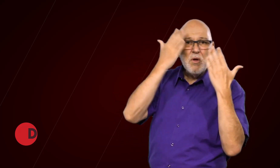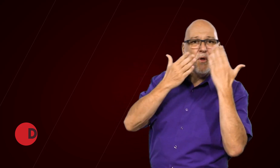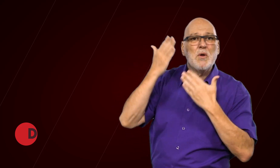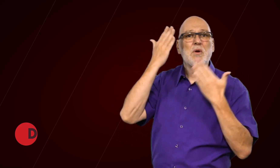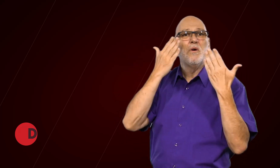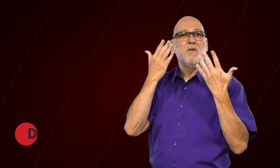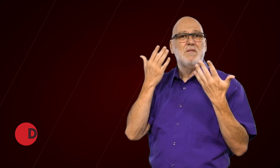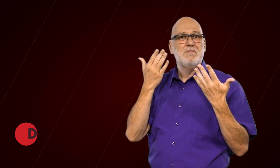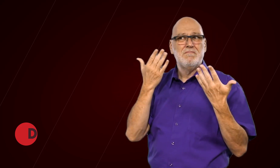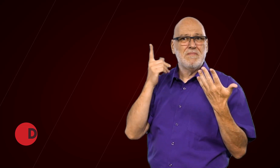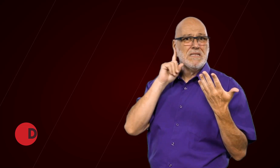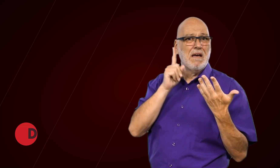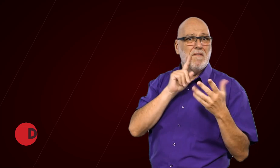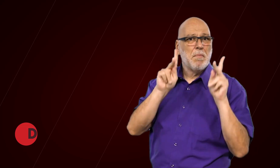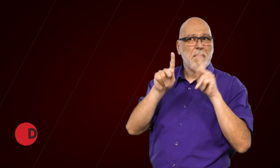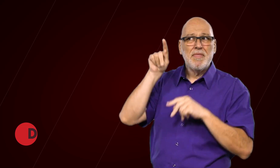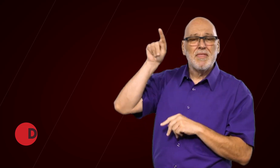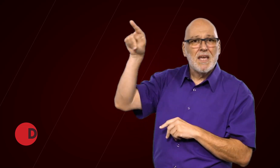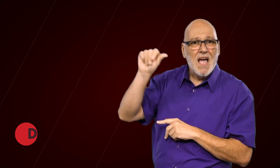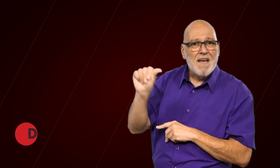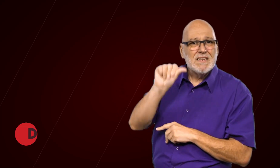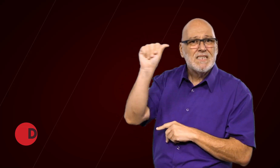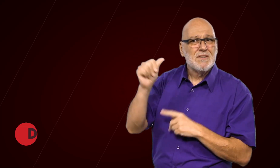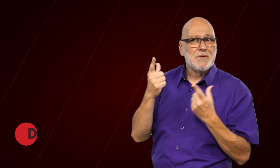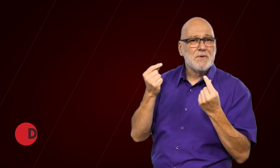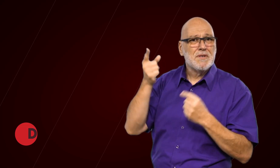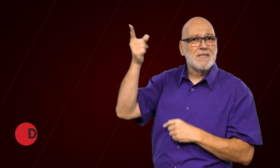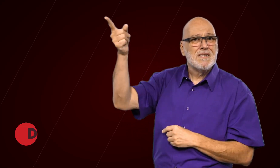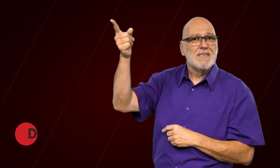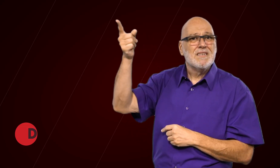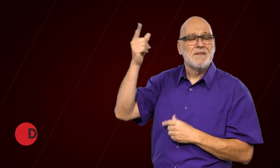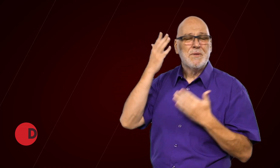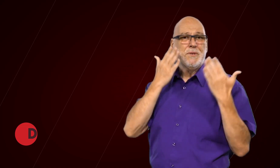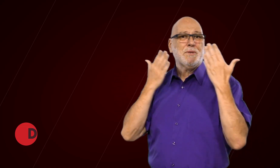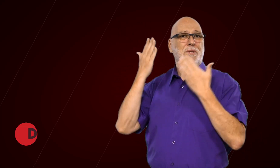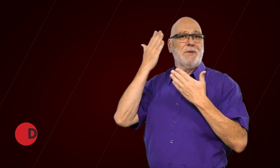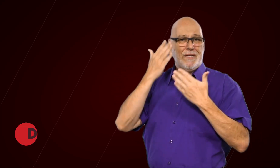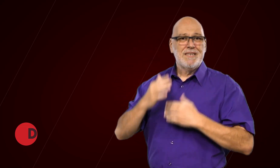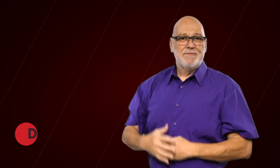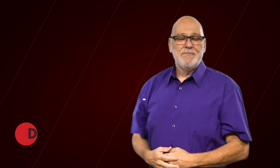and worry about Deaf people in Afghanistan.